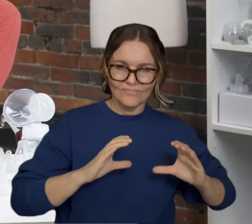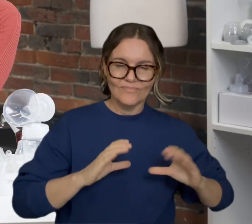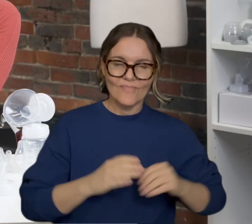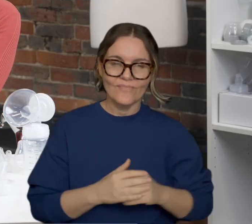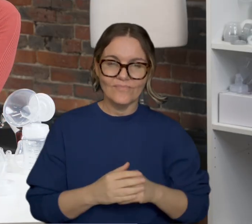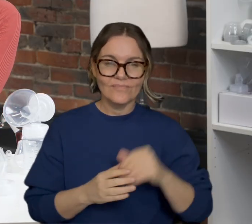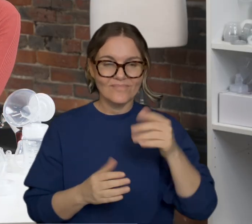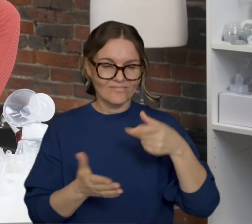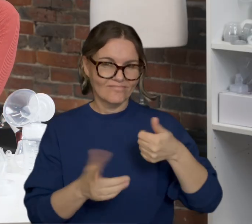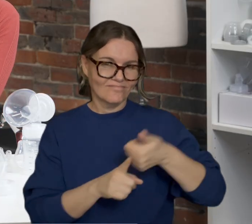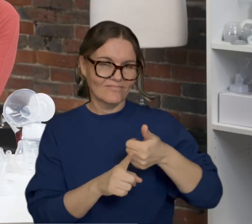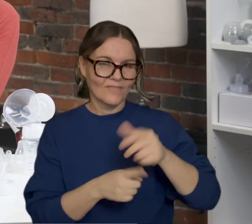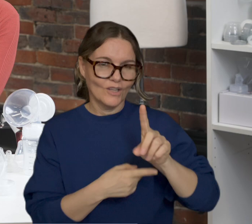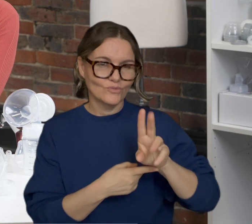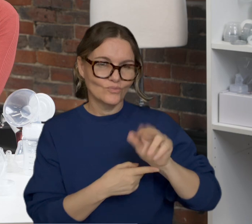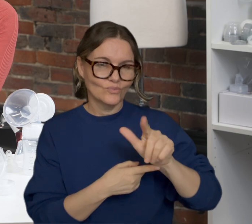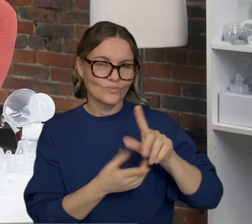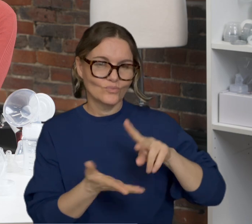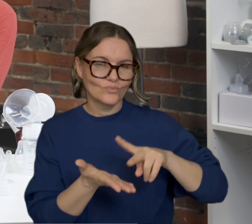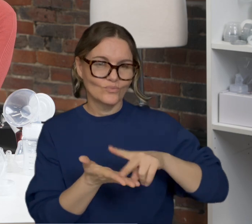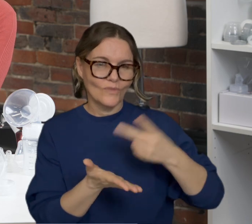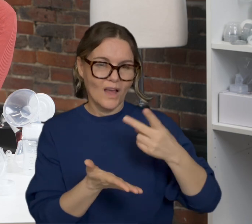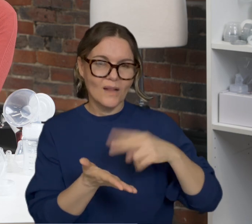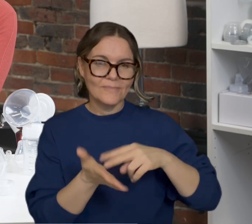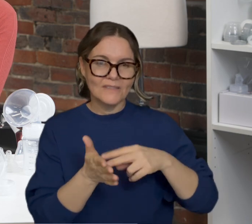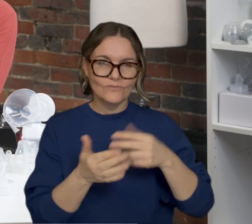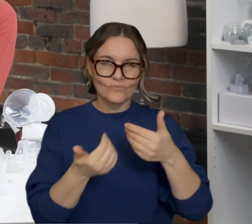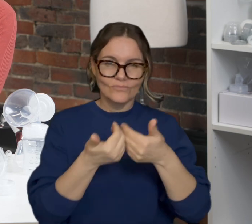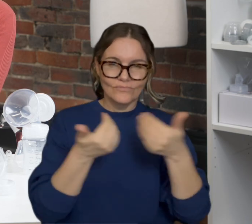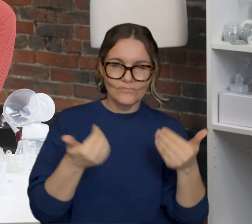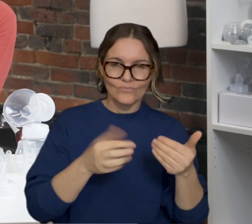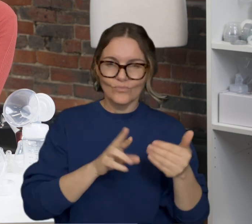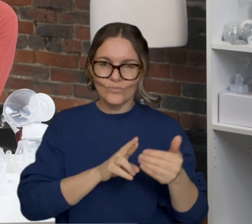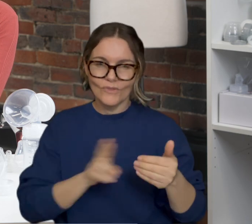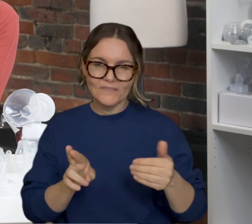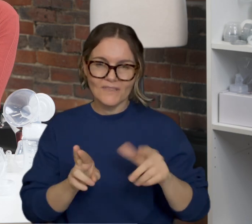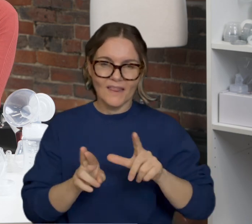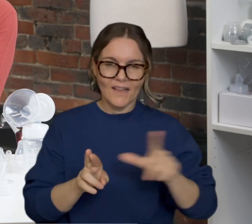and right here because it is dual motor each side left and right can be controlled separately